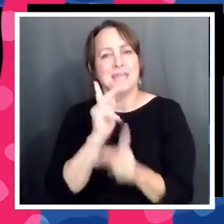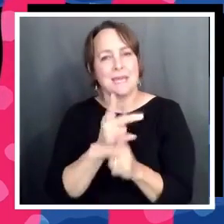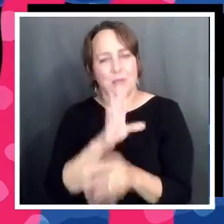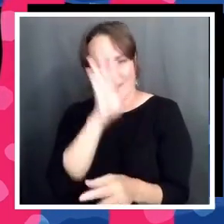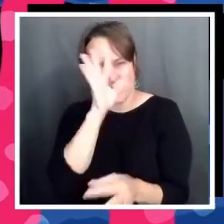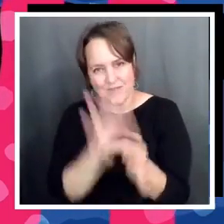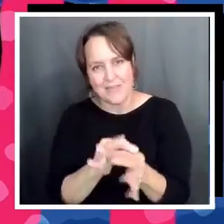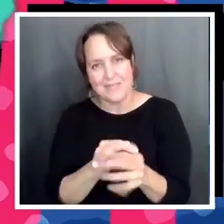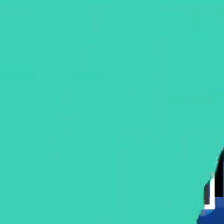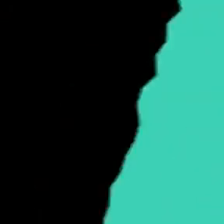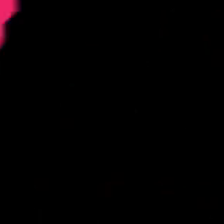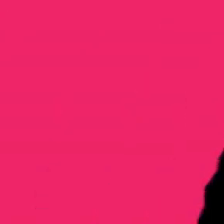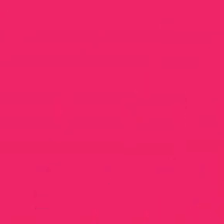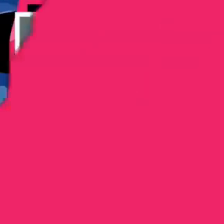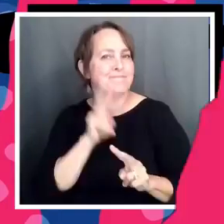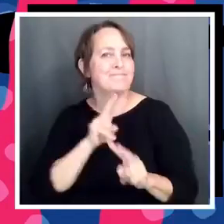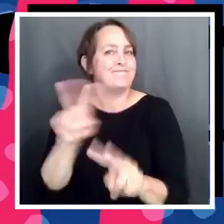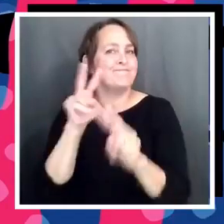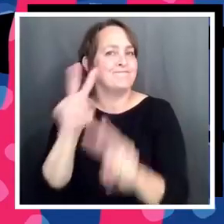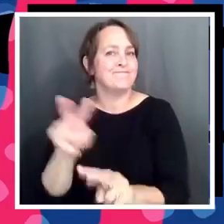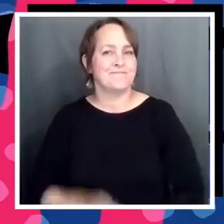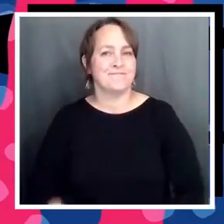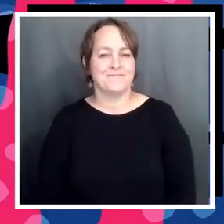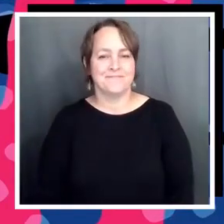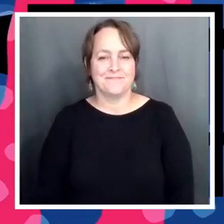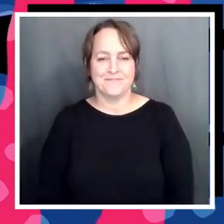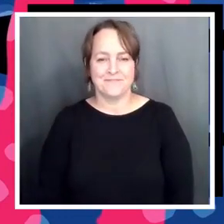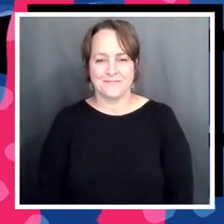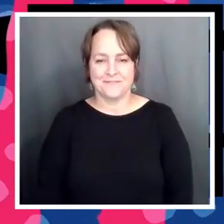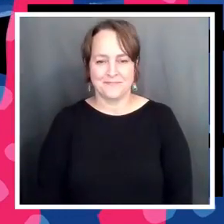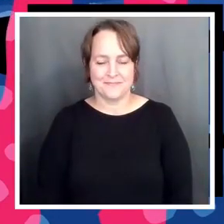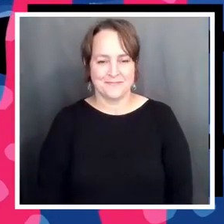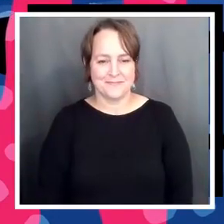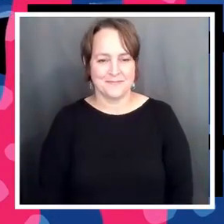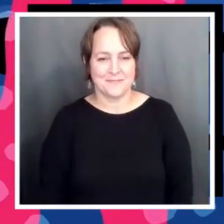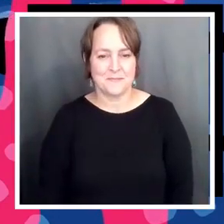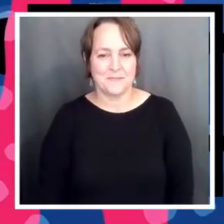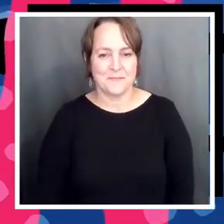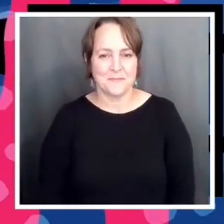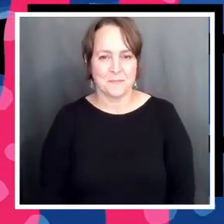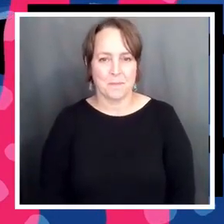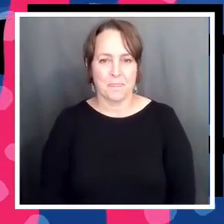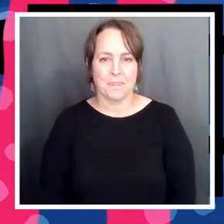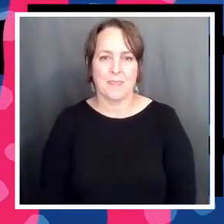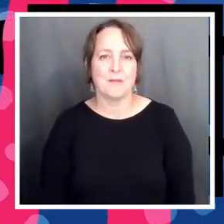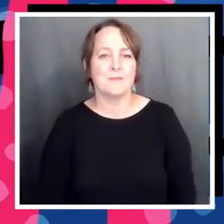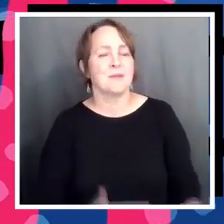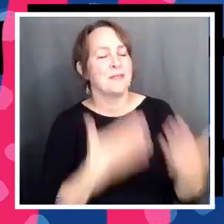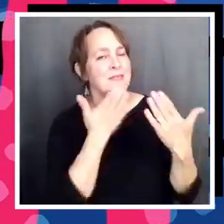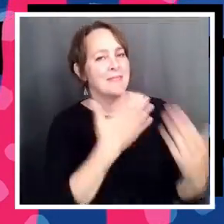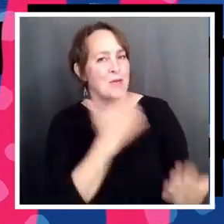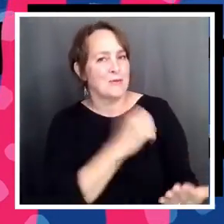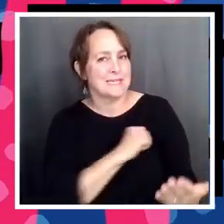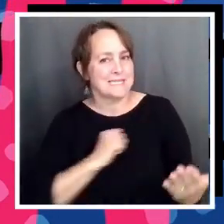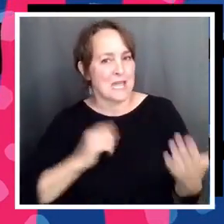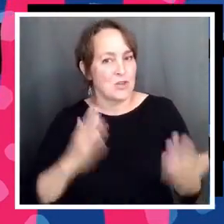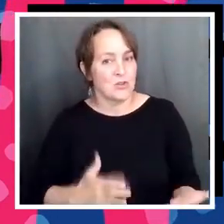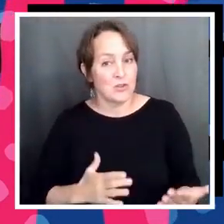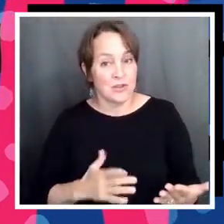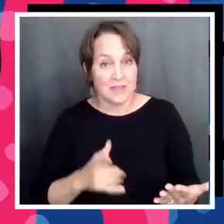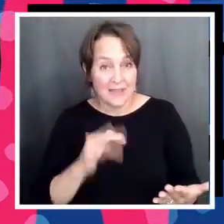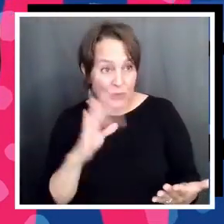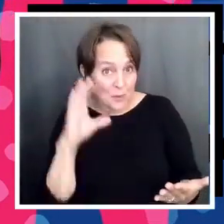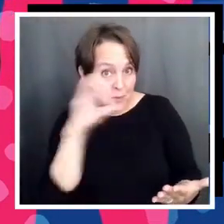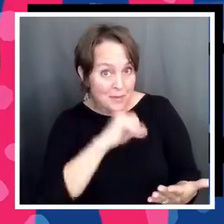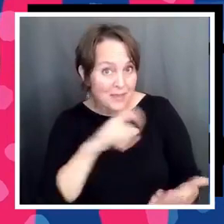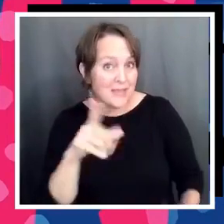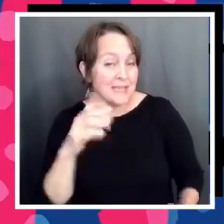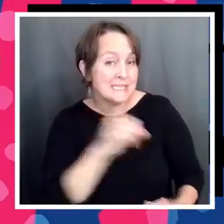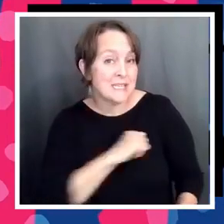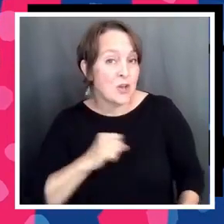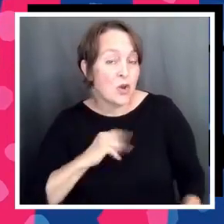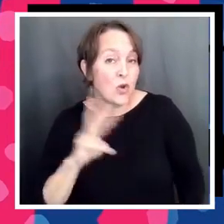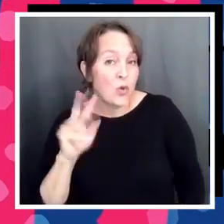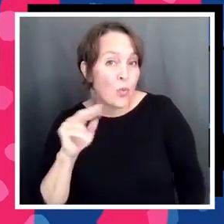ININHE S SATE E D D INHIHIS